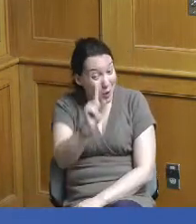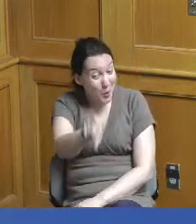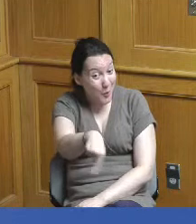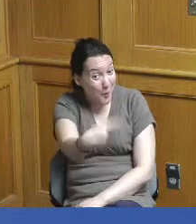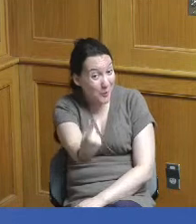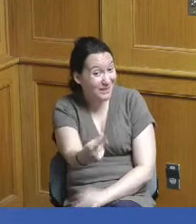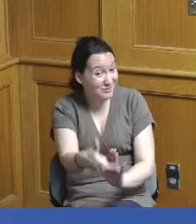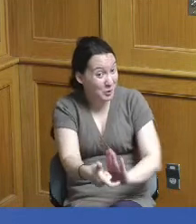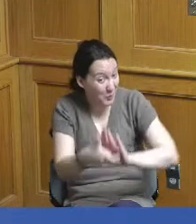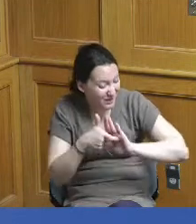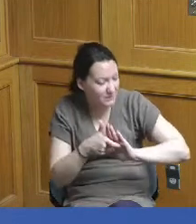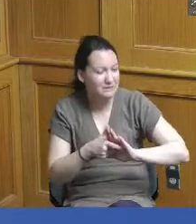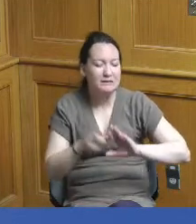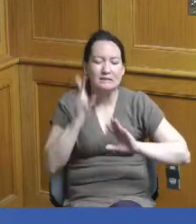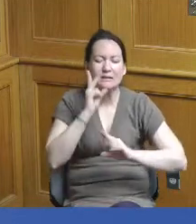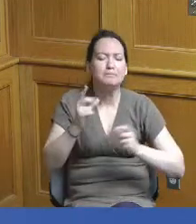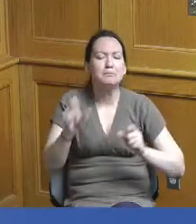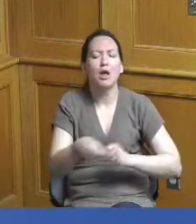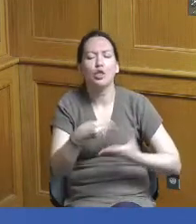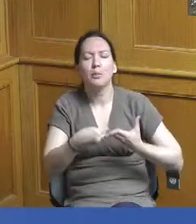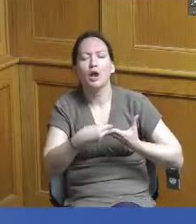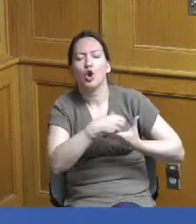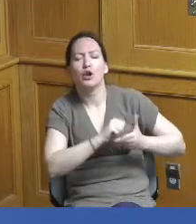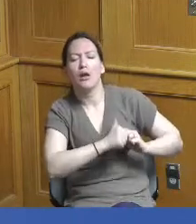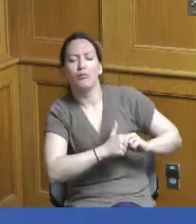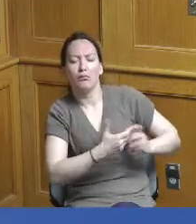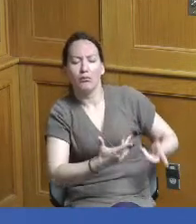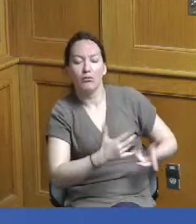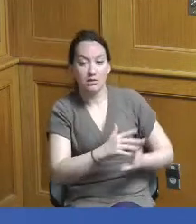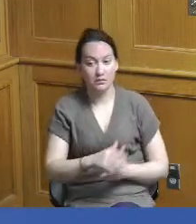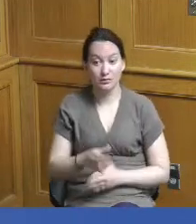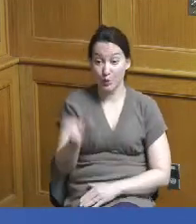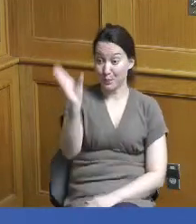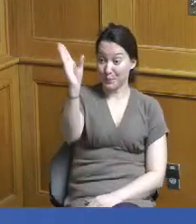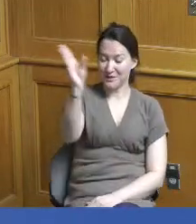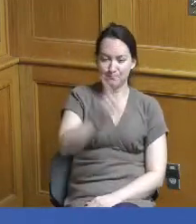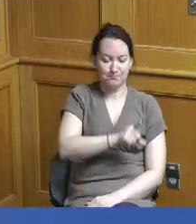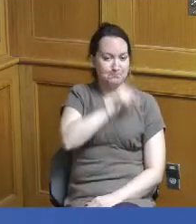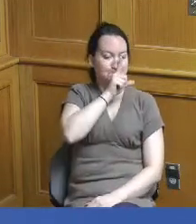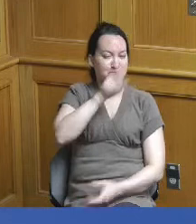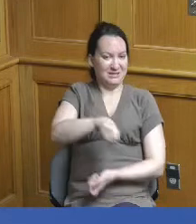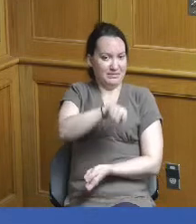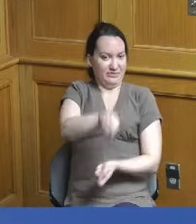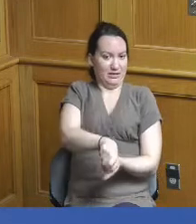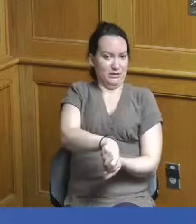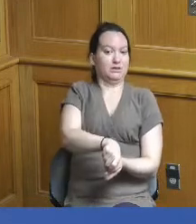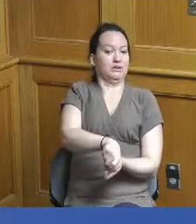entail they were looking at other Revenue sources Etc the presentation wasn't specific on those but